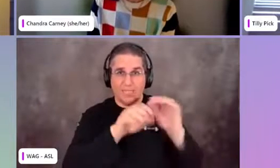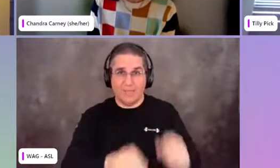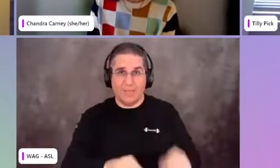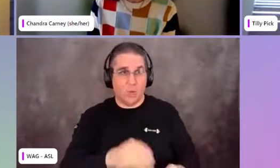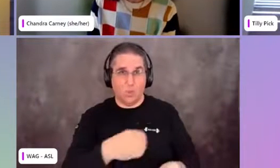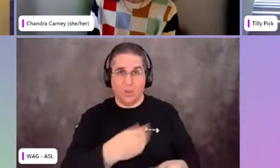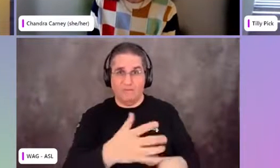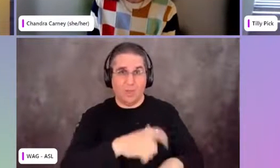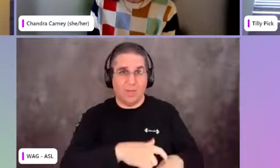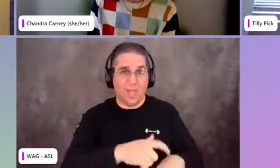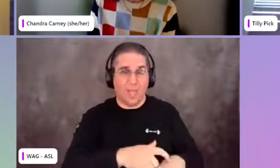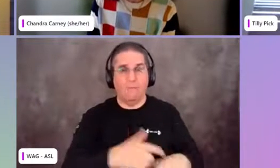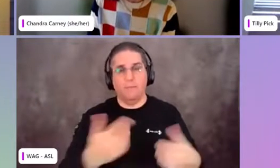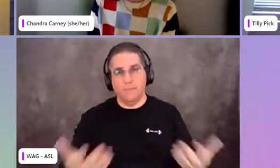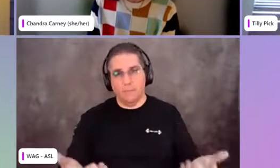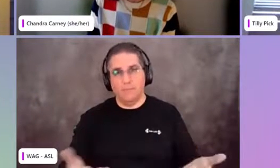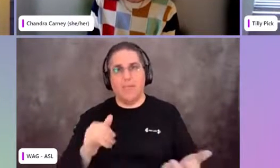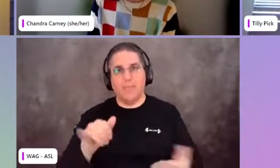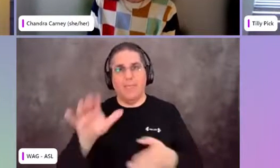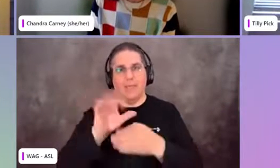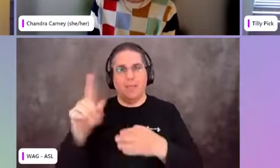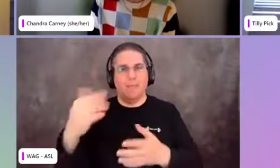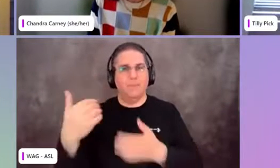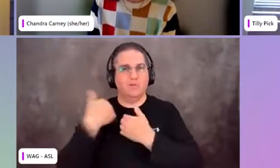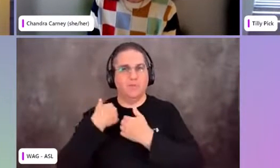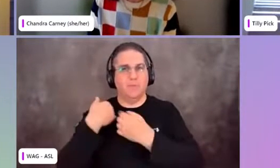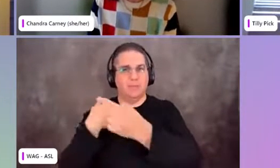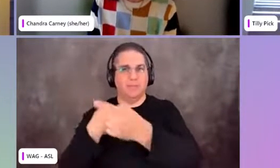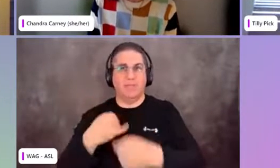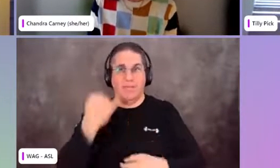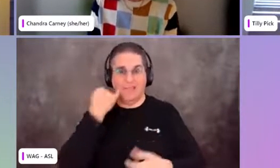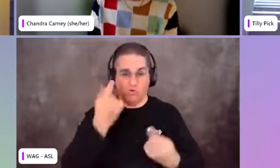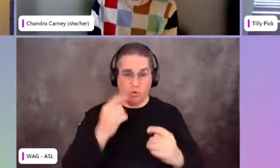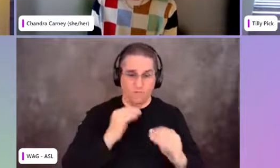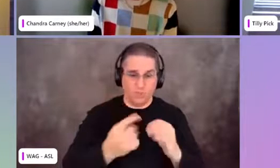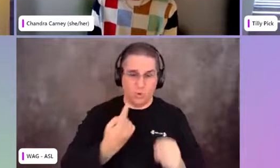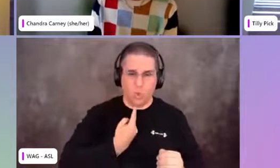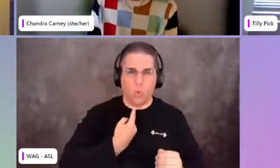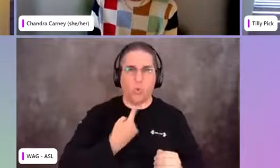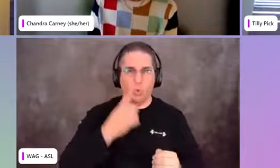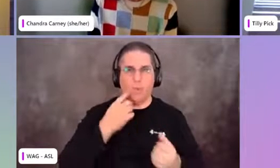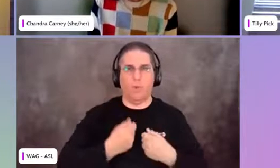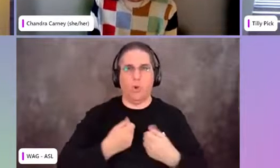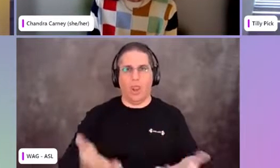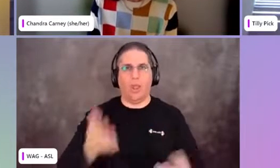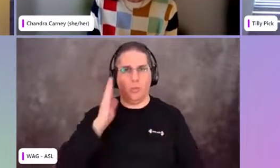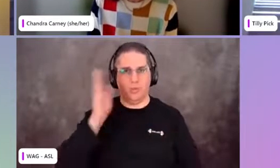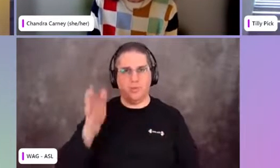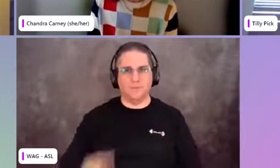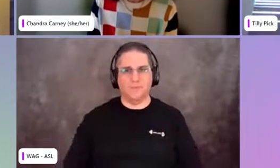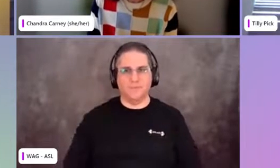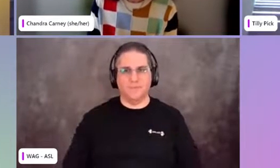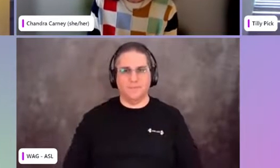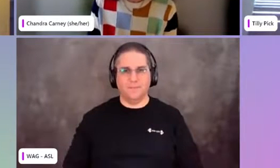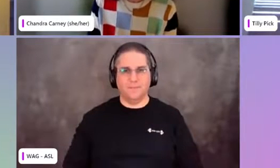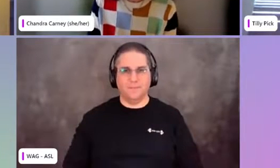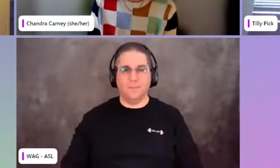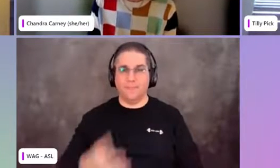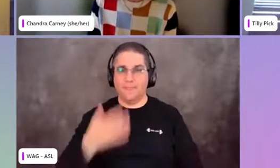yourself have to fix for everyone and for the entire company. If your manager decides to put -- and not give you any time to work on it, that's also the